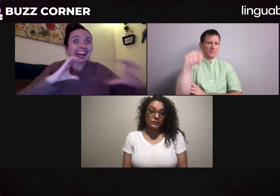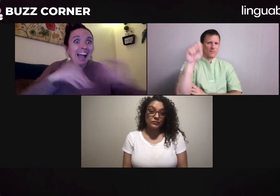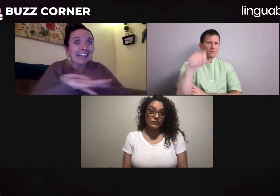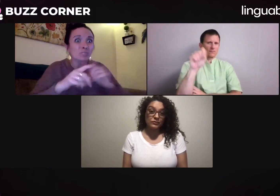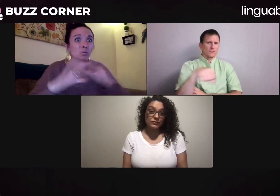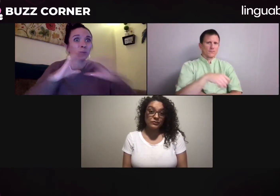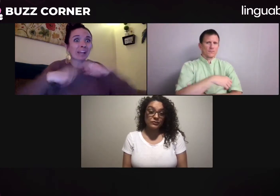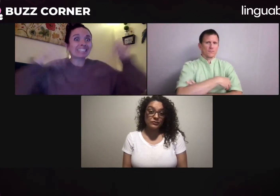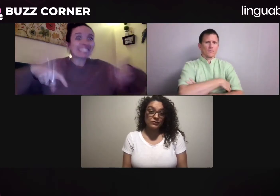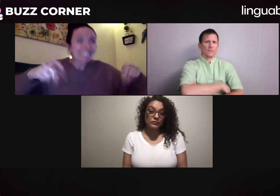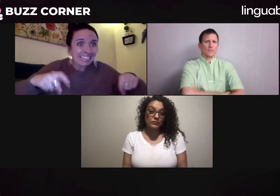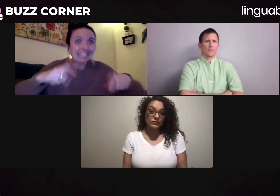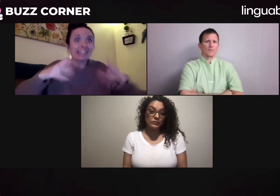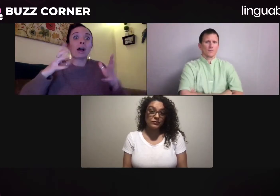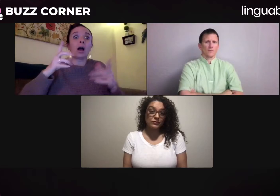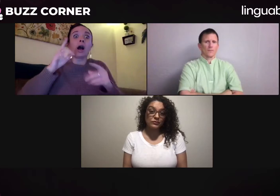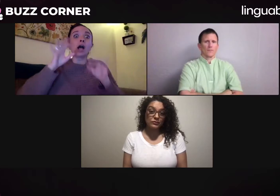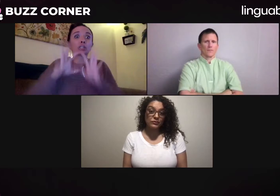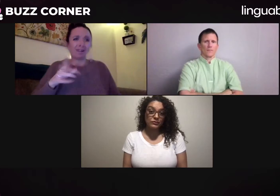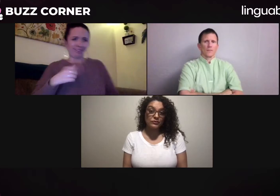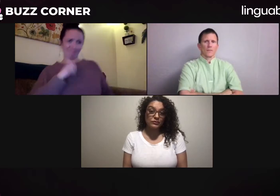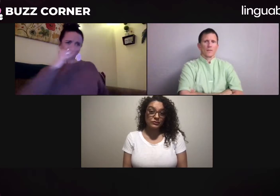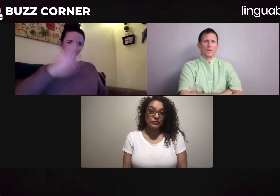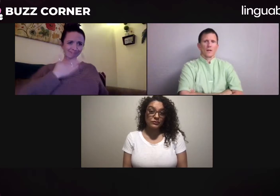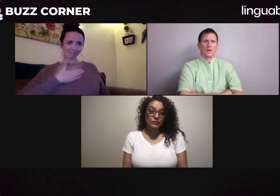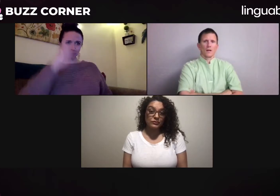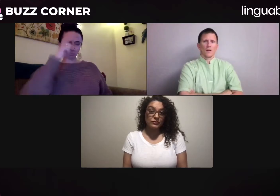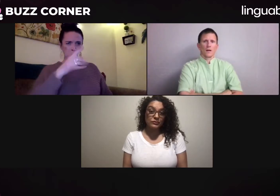Like, no matter what I do, I need communication access, I need that.